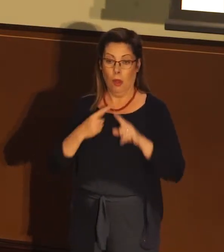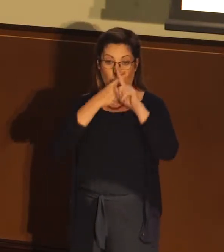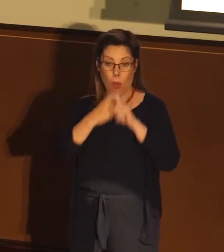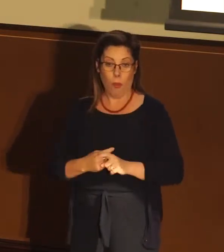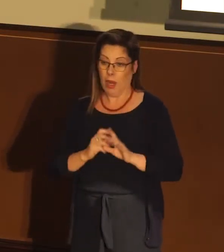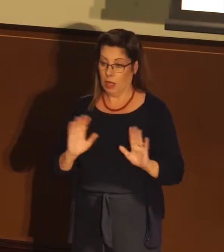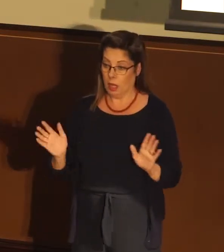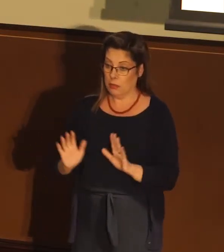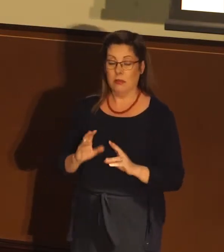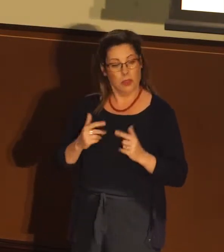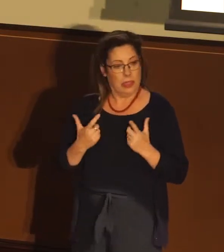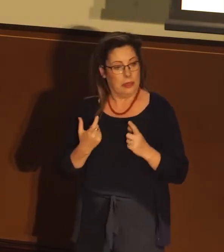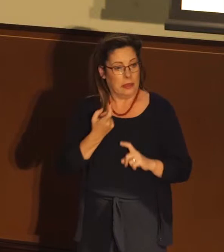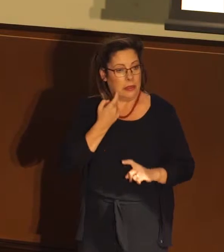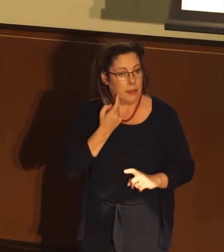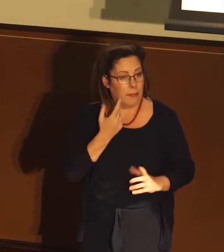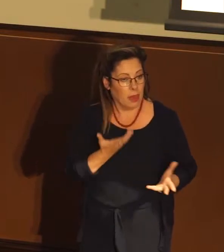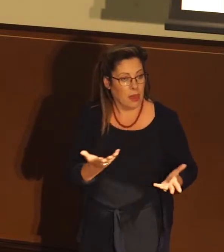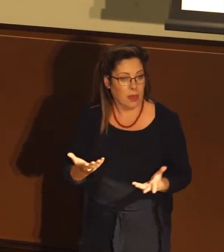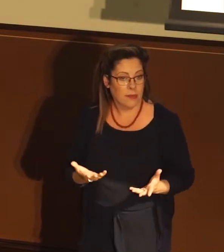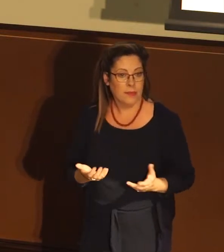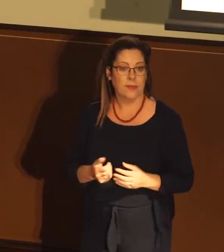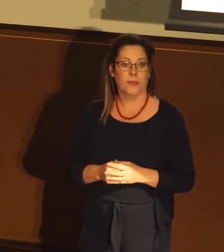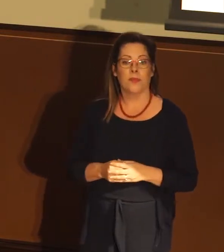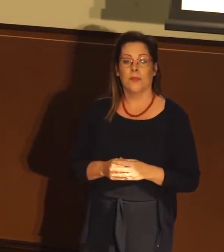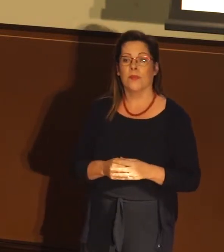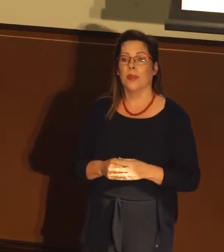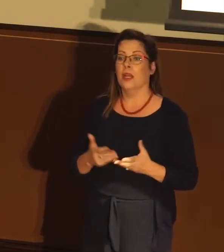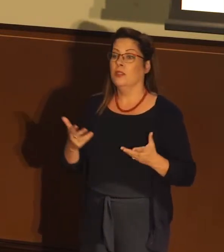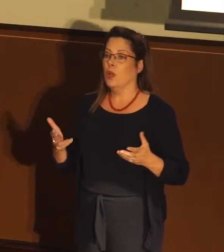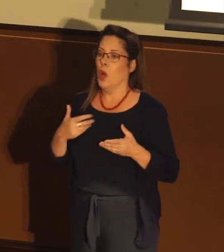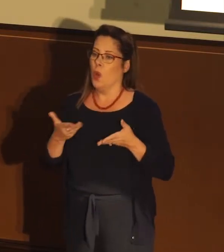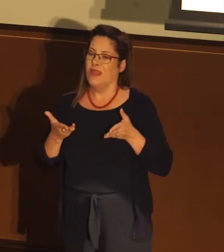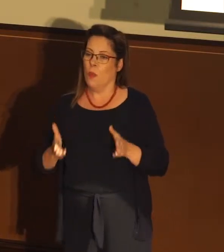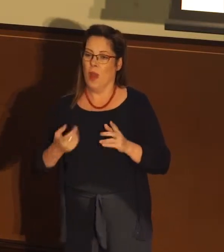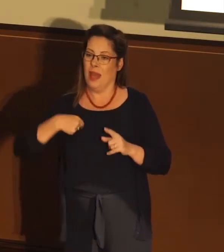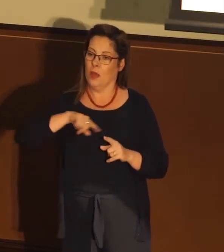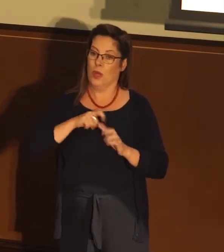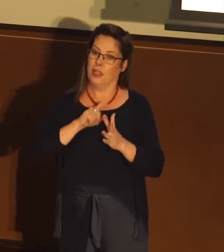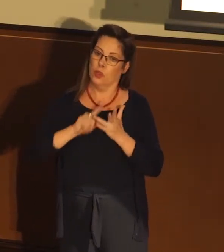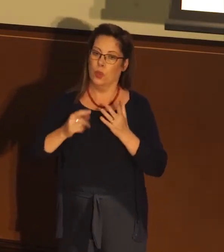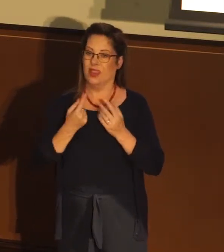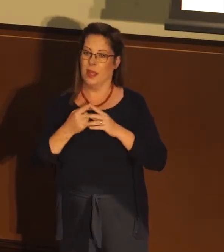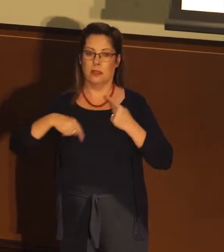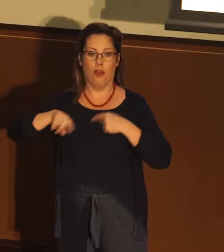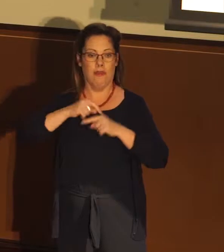We... the implementation of that "The Way We Do Things Around Here", just has the community in mind.